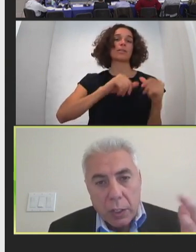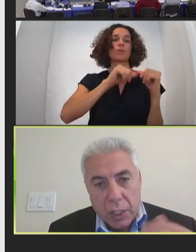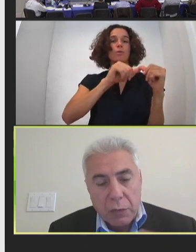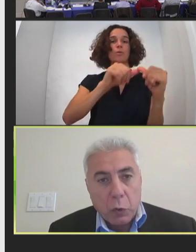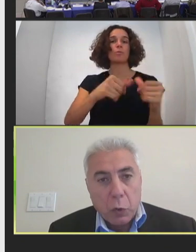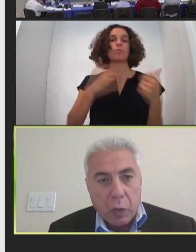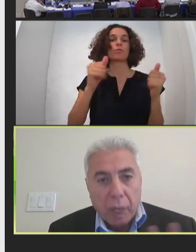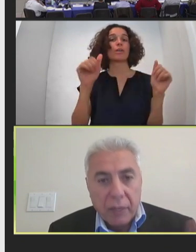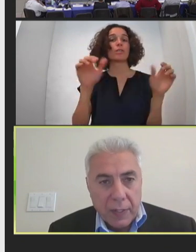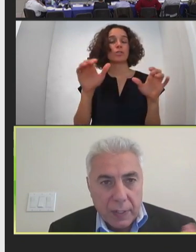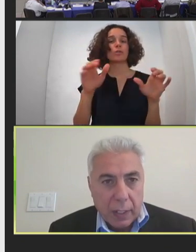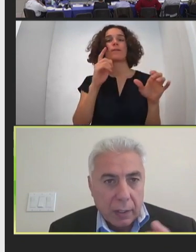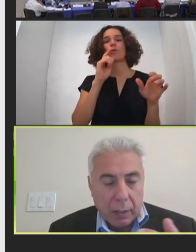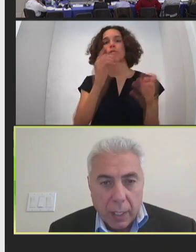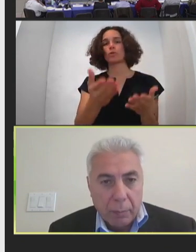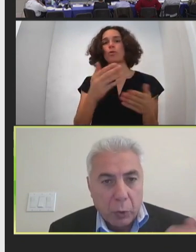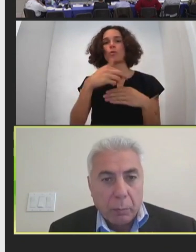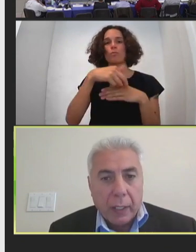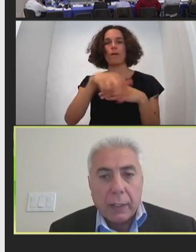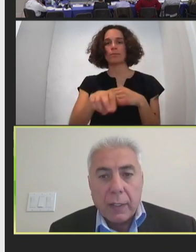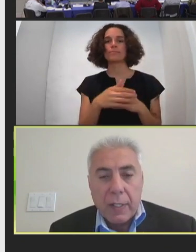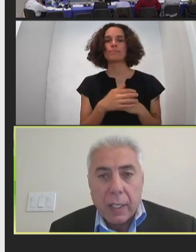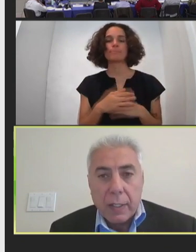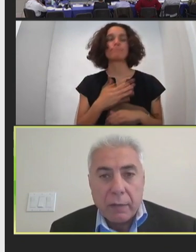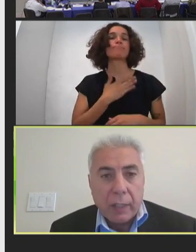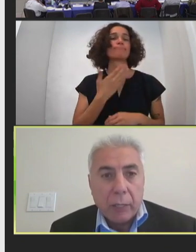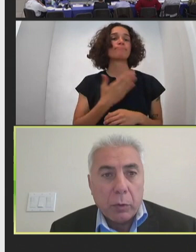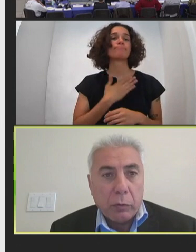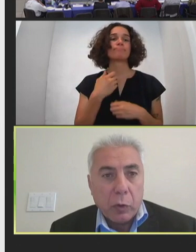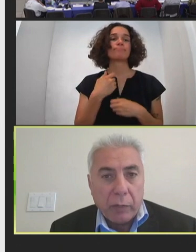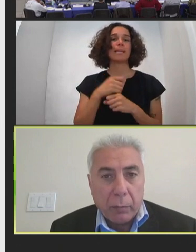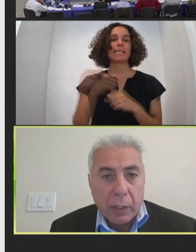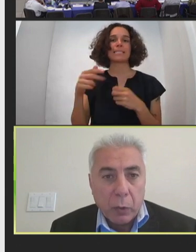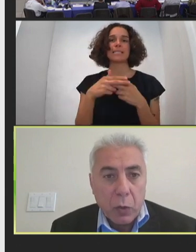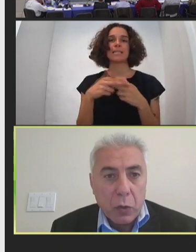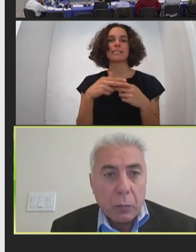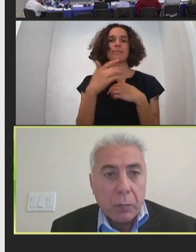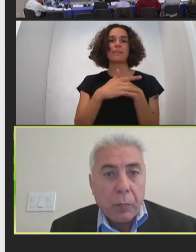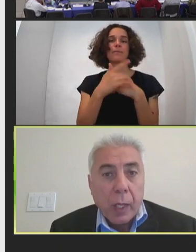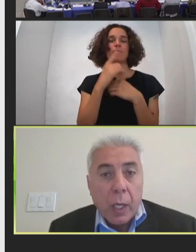just for your references. And happy to make these slides available for everybody who wants to.